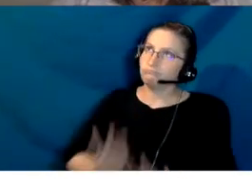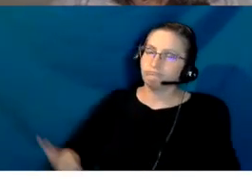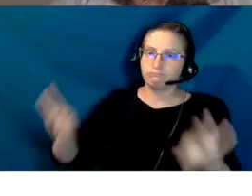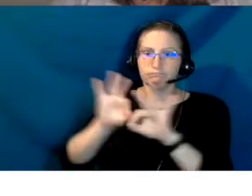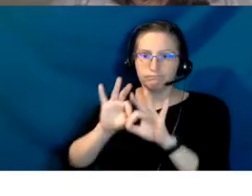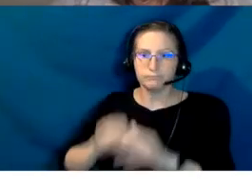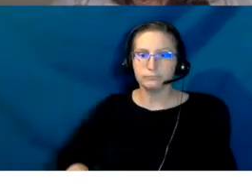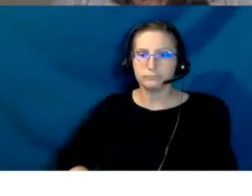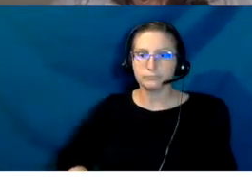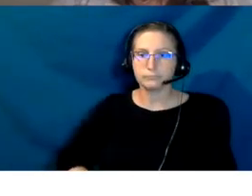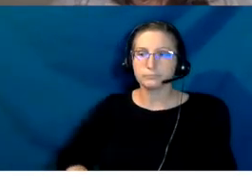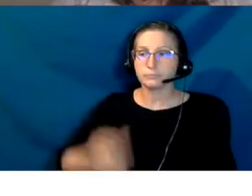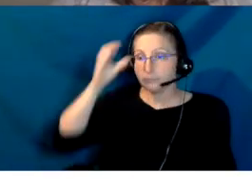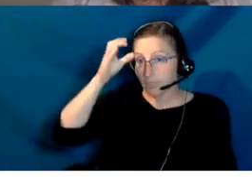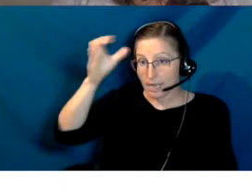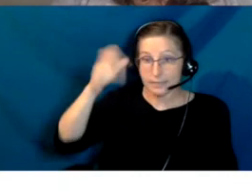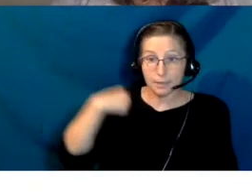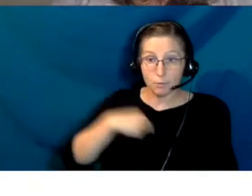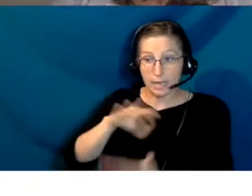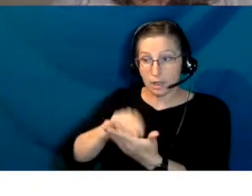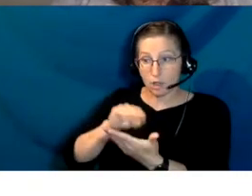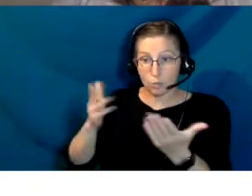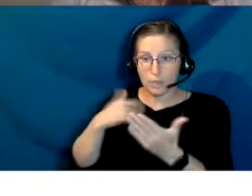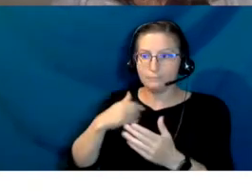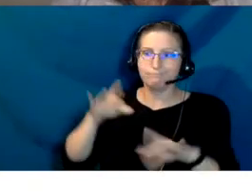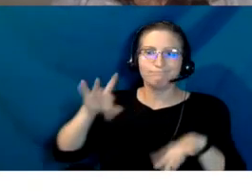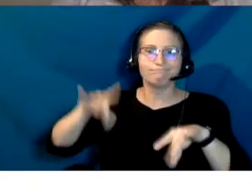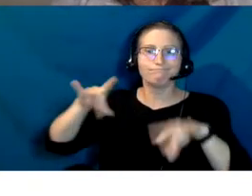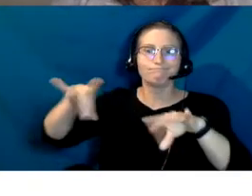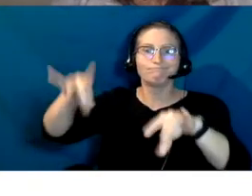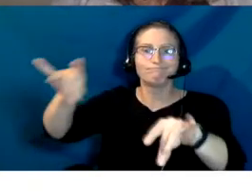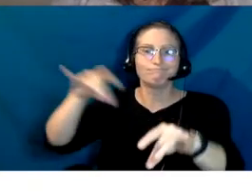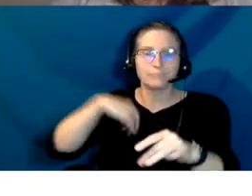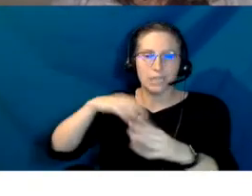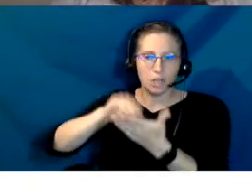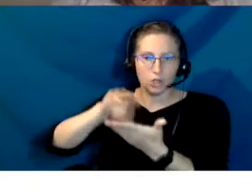the concepts that we learn are done through incidental learning. And incidental learning is typically